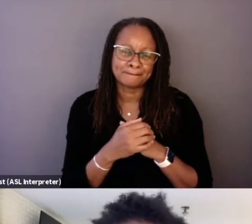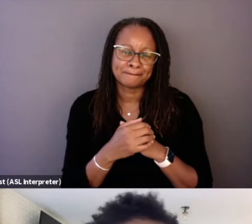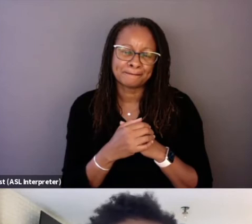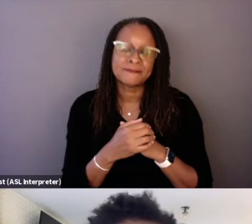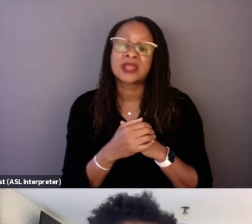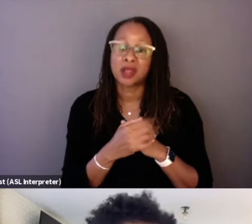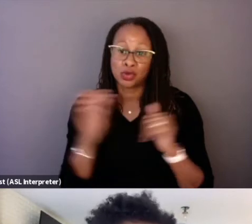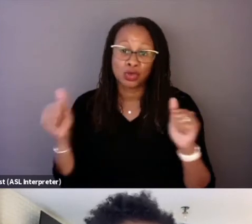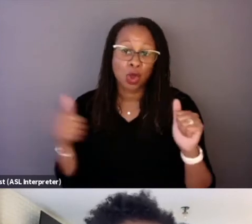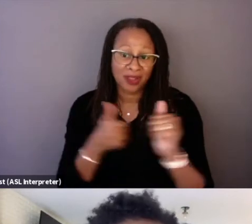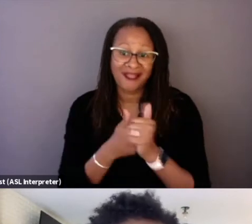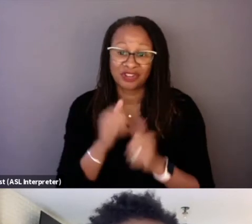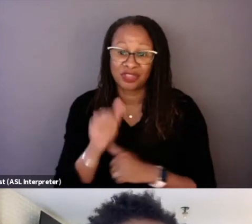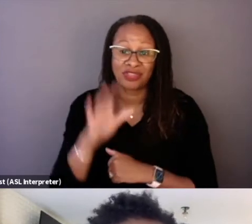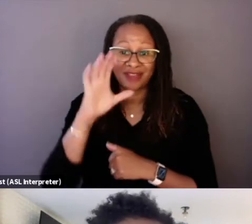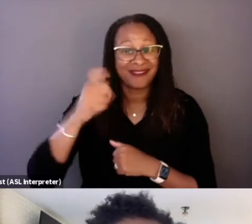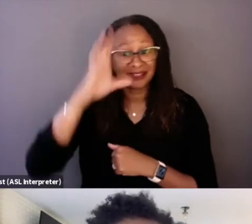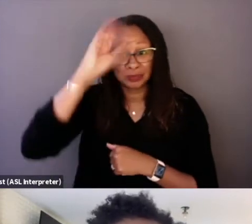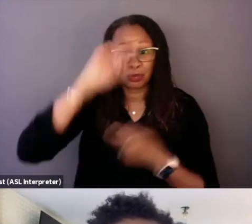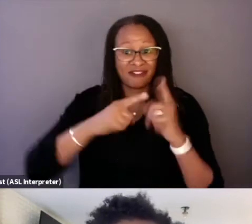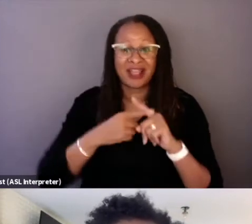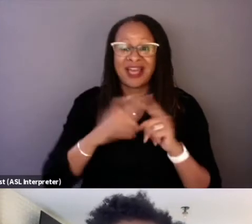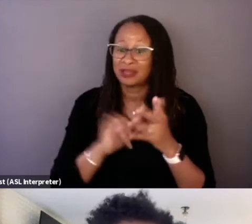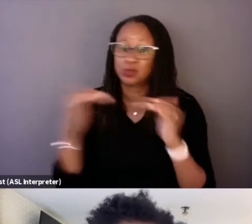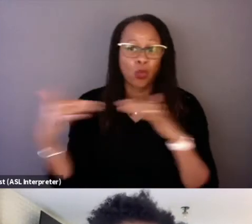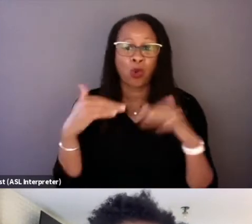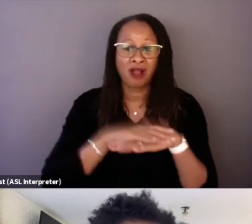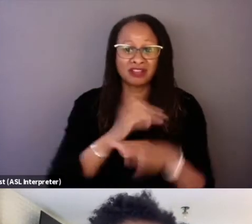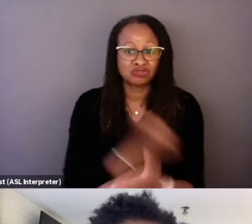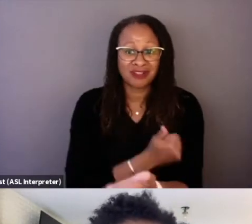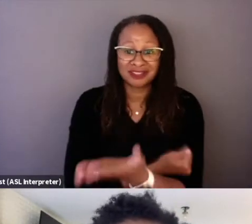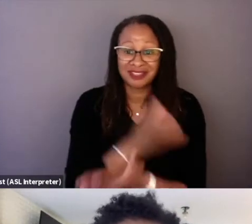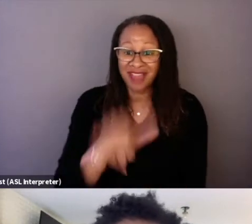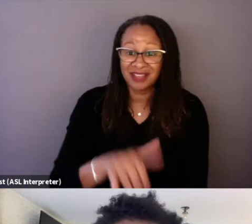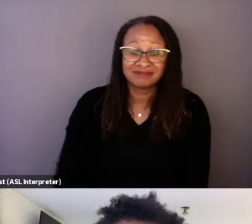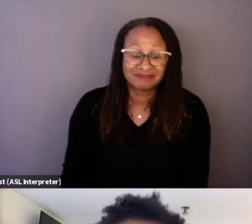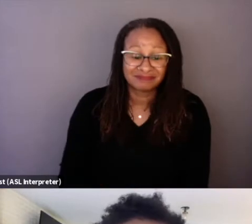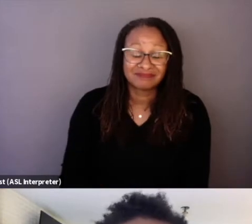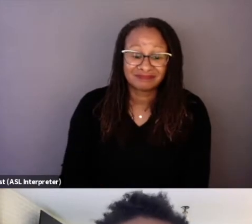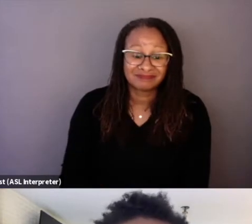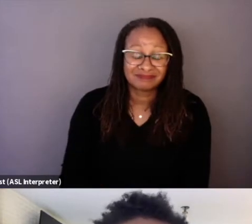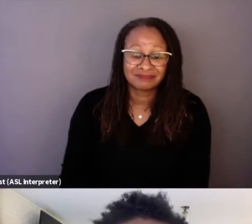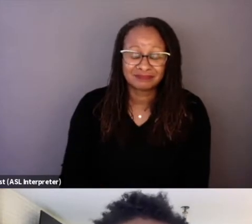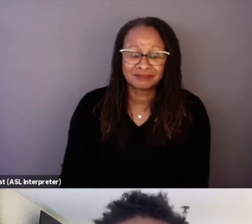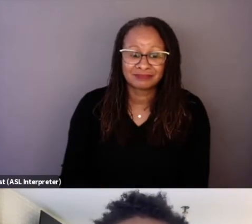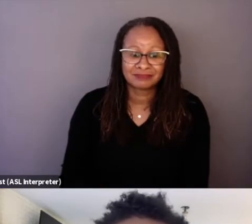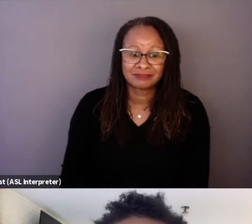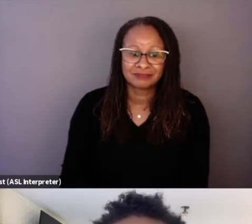you know, it was all about drugs. It's a war on drugs. It always is, yeah. - You know? And so, you know, her ex had never,